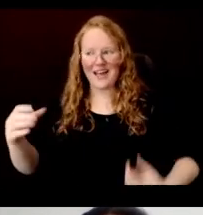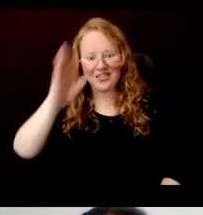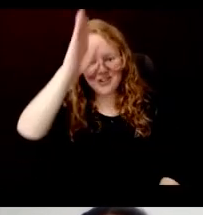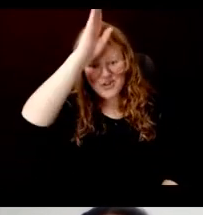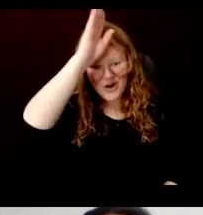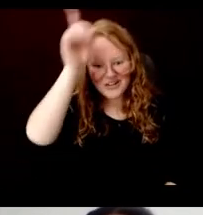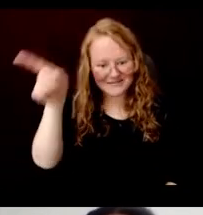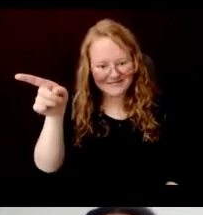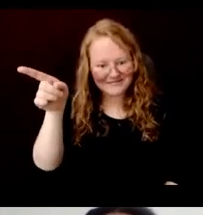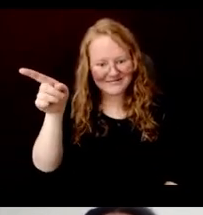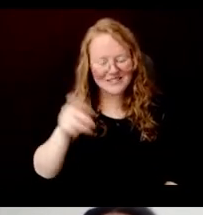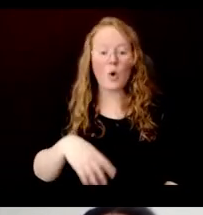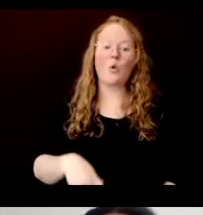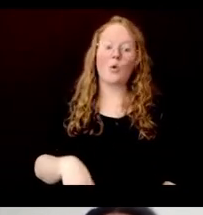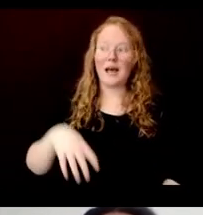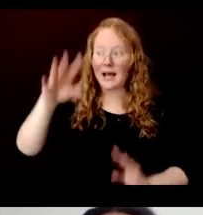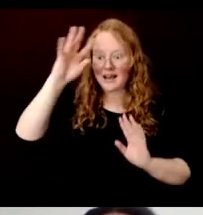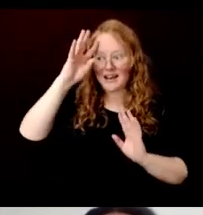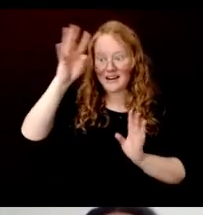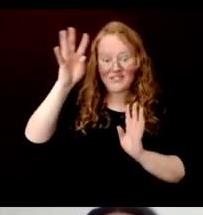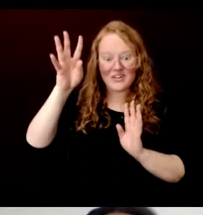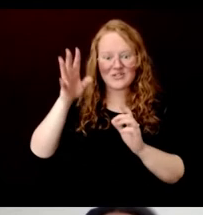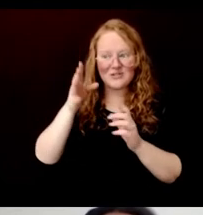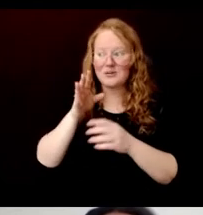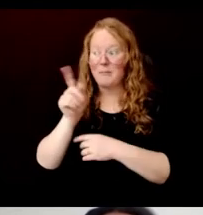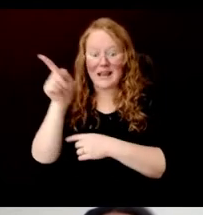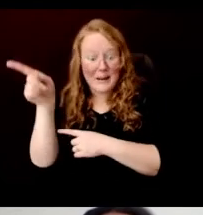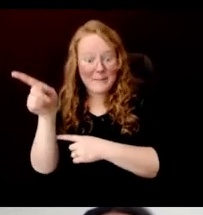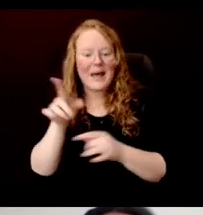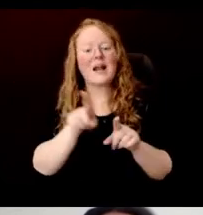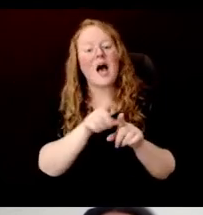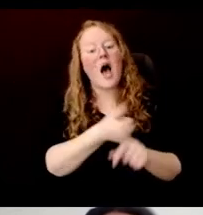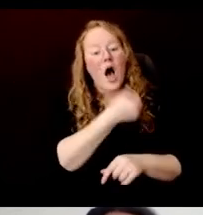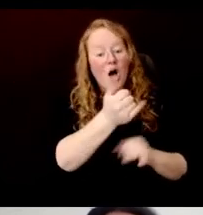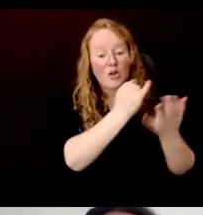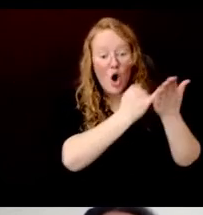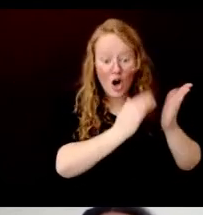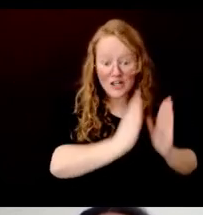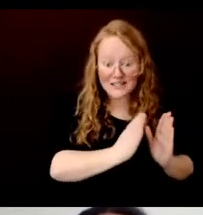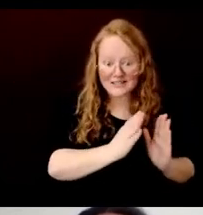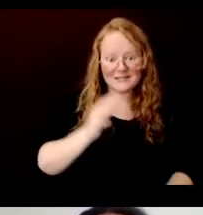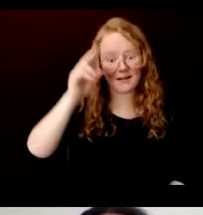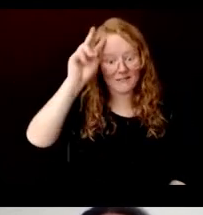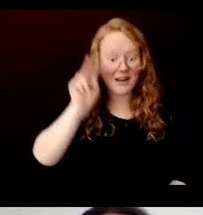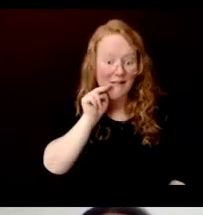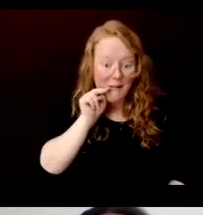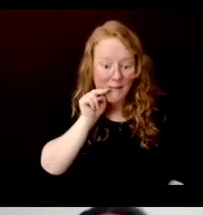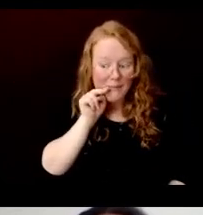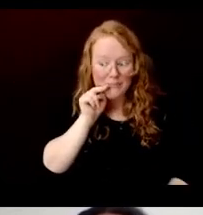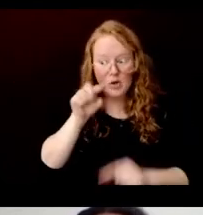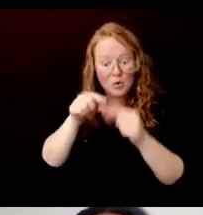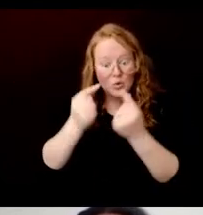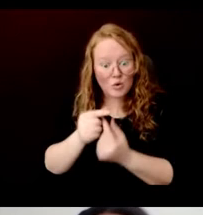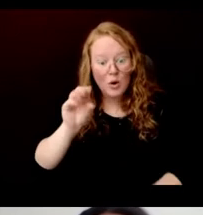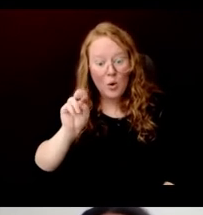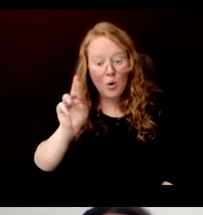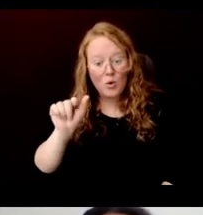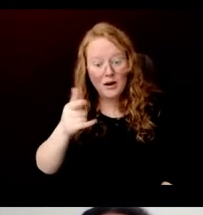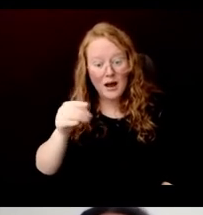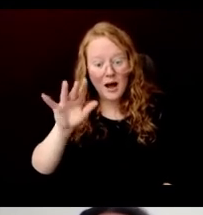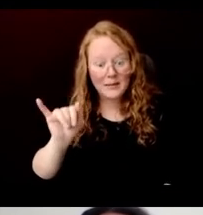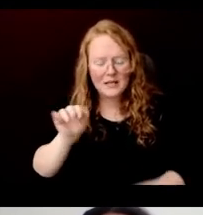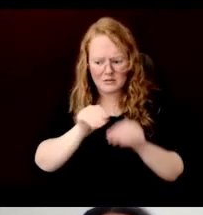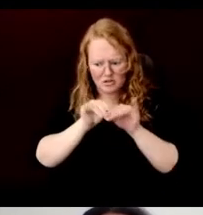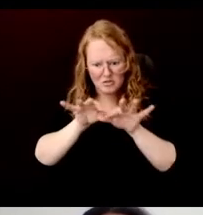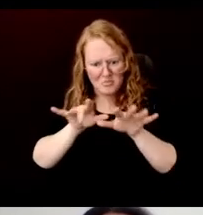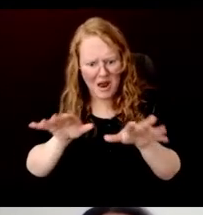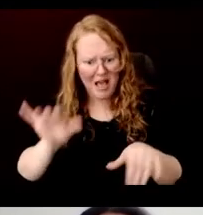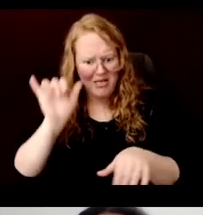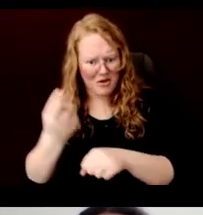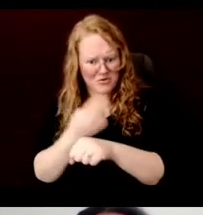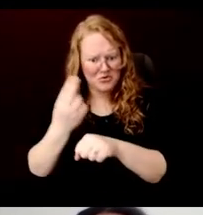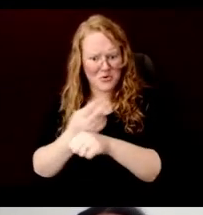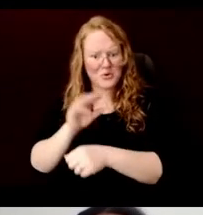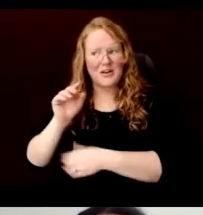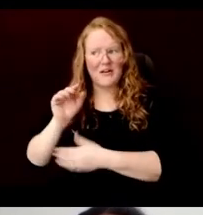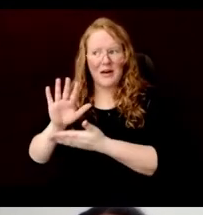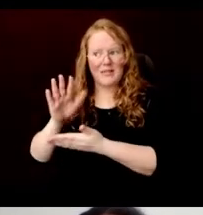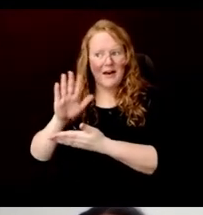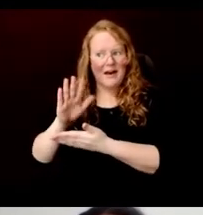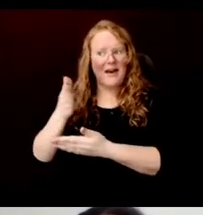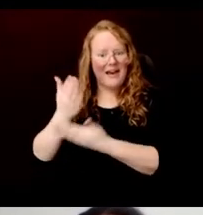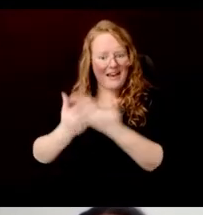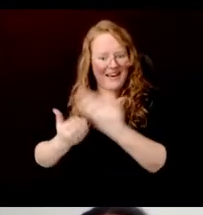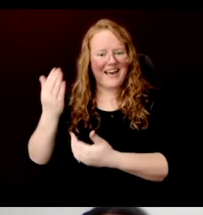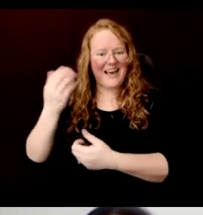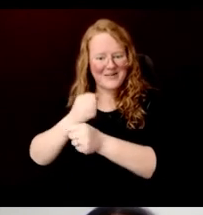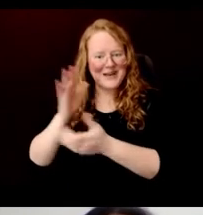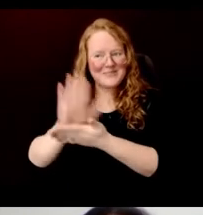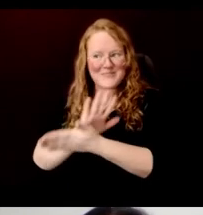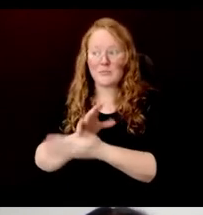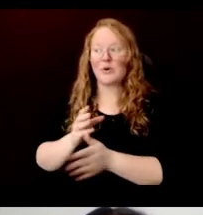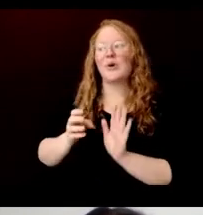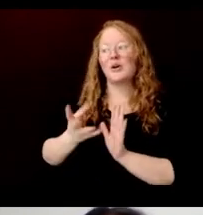So innovations by Cuong and other artists in the Vietnam Origami Group have spread the usage of dó paper all around the world including these examples shown here.